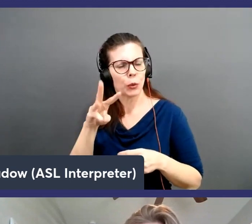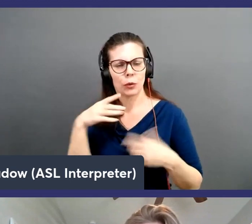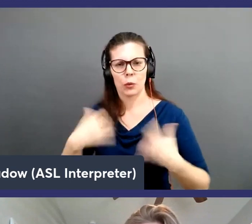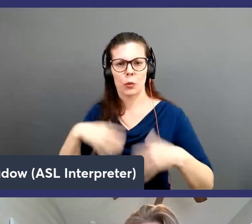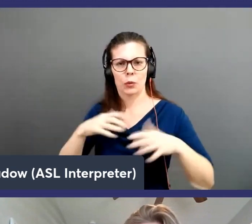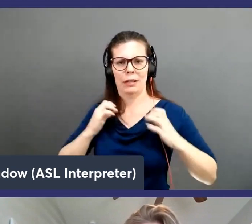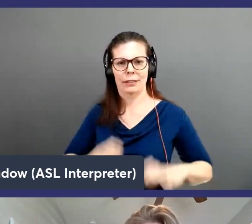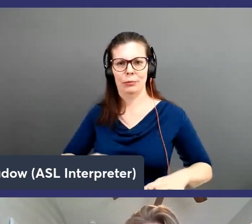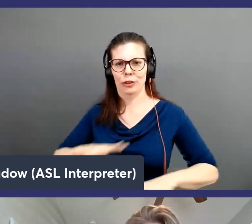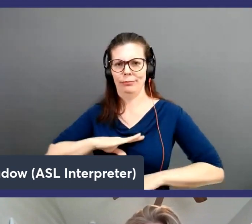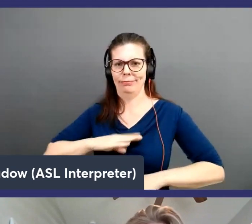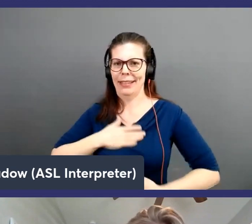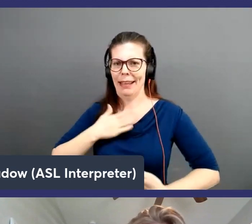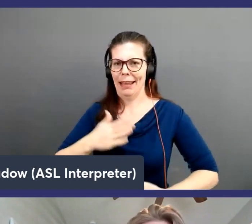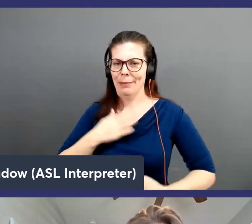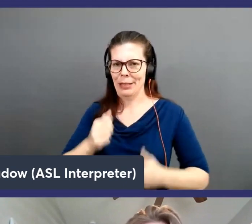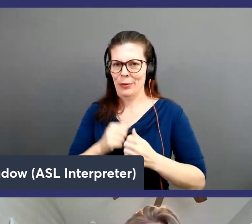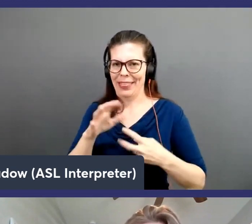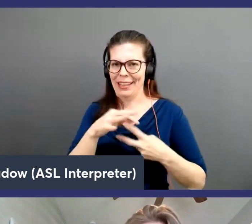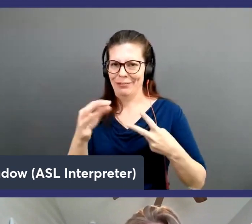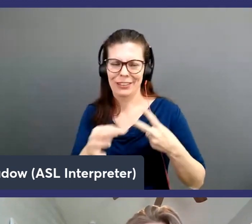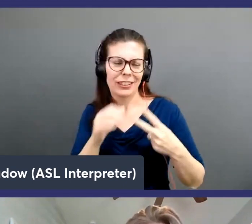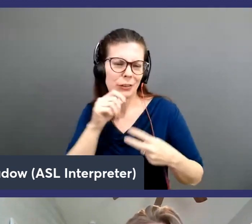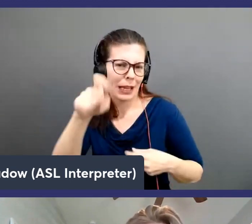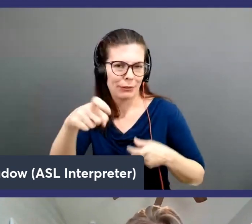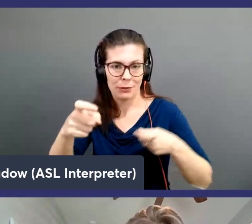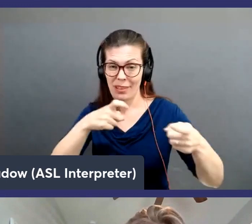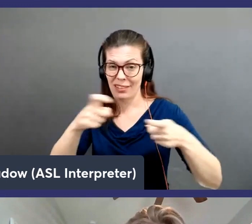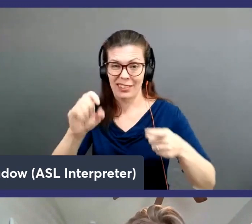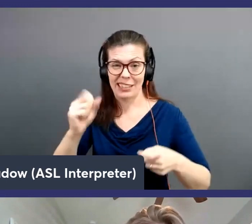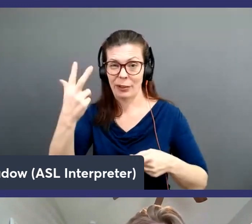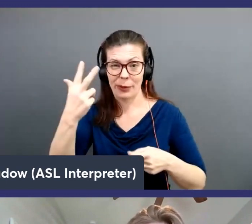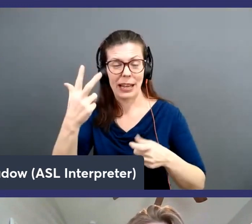They no longer need to manage their S3 Backup separately.